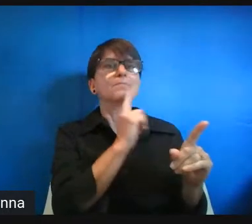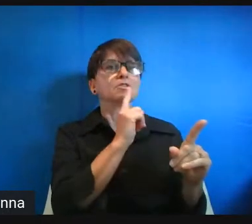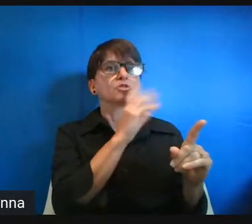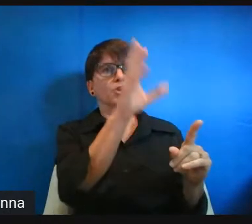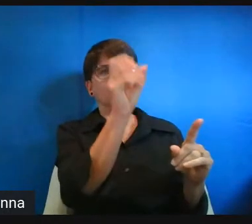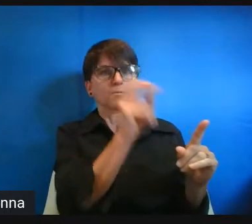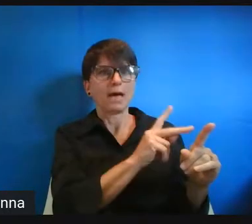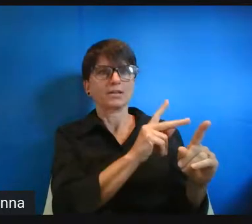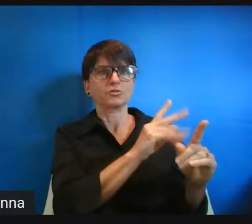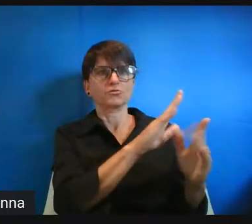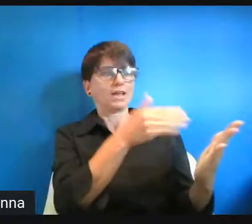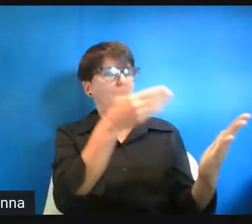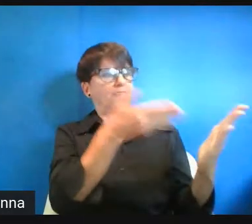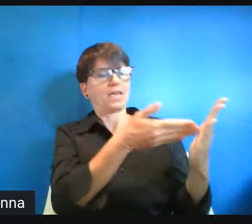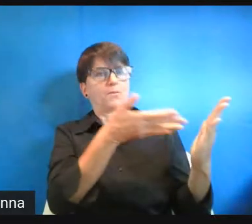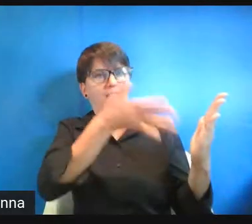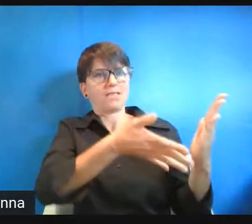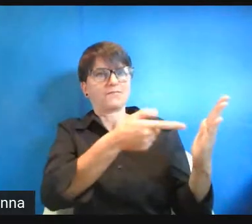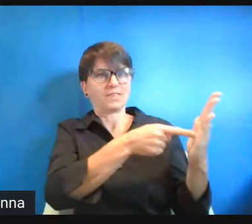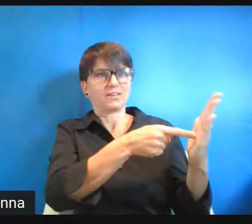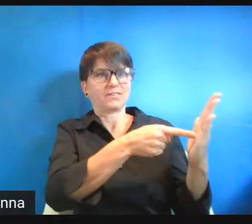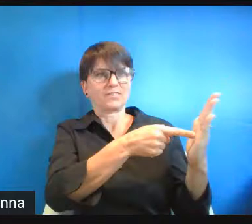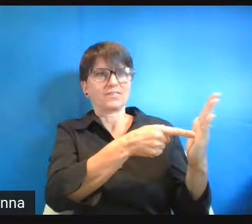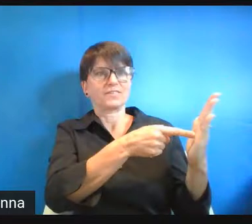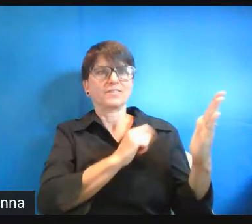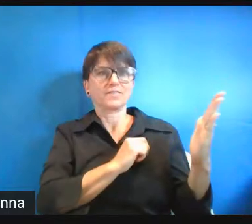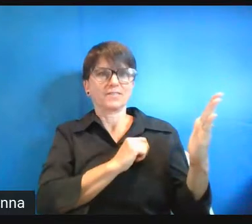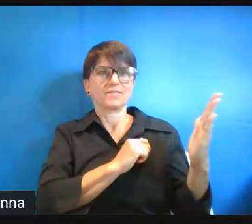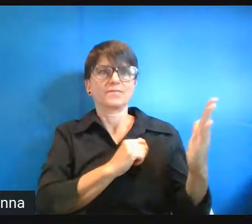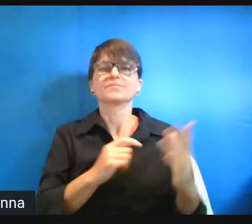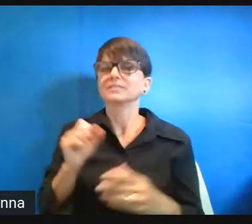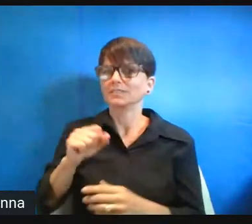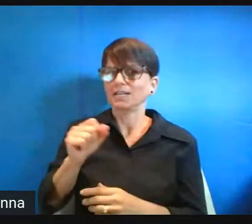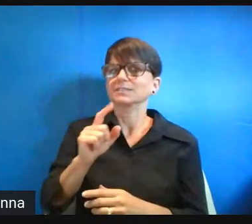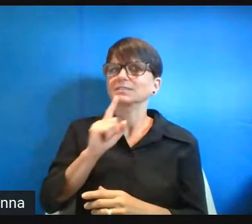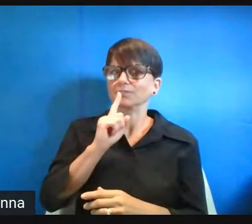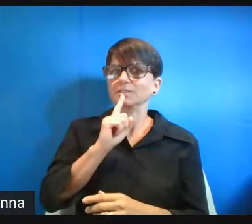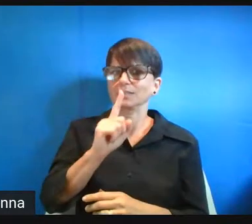the page and a Modal pops up, making sure it does not take me to the top of the page and comes back